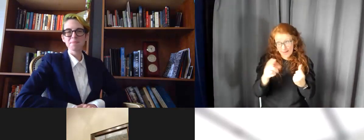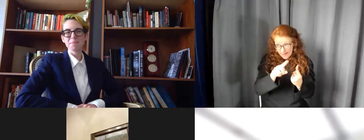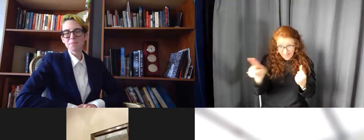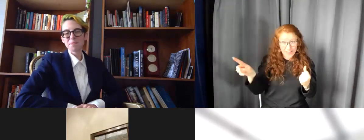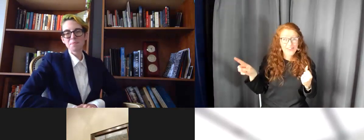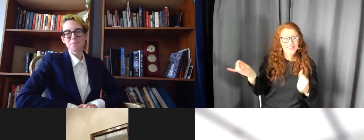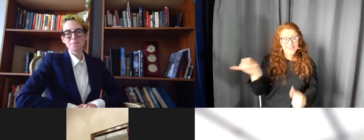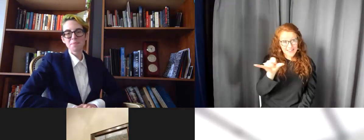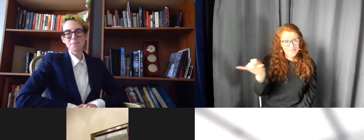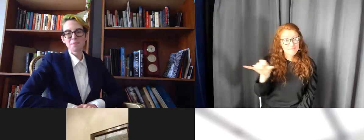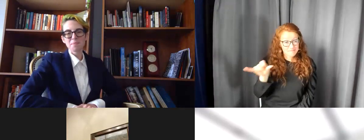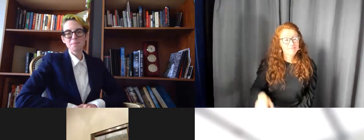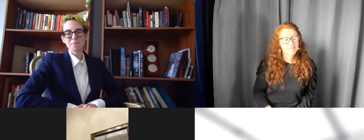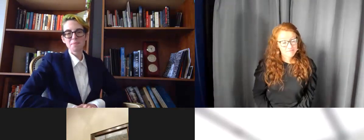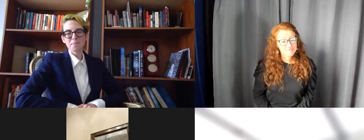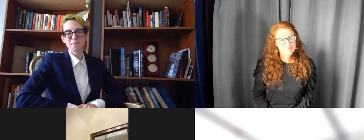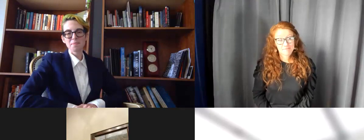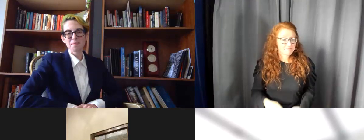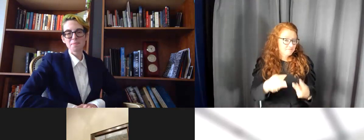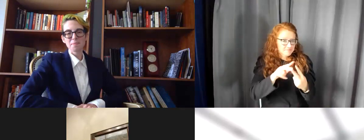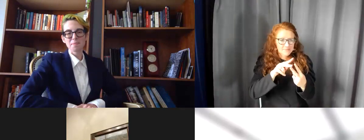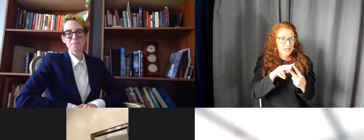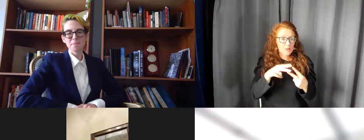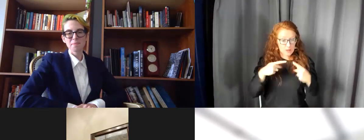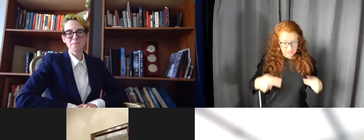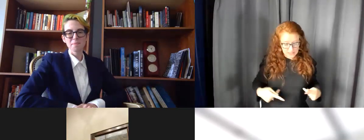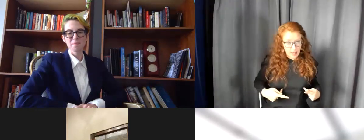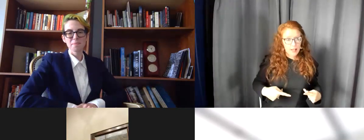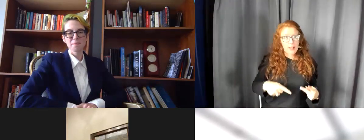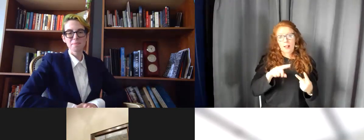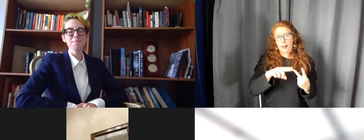Jordan Radford: either. you know, physical or mental or visible, invisible.